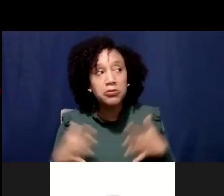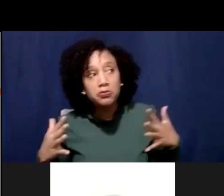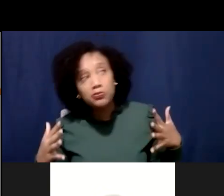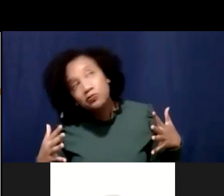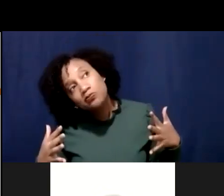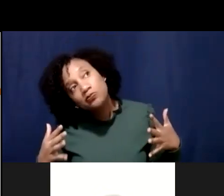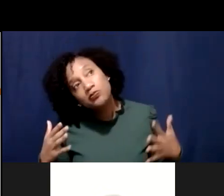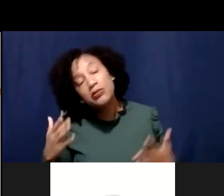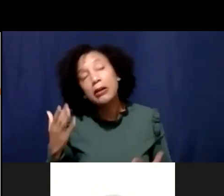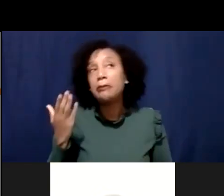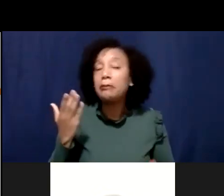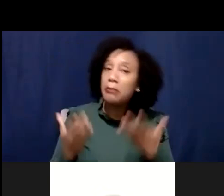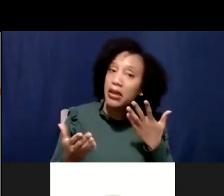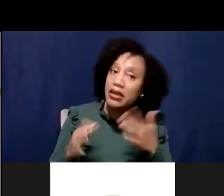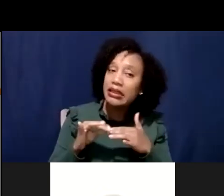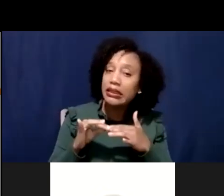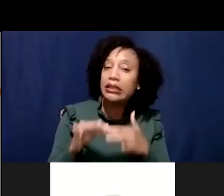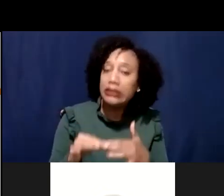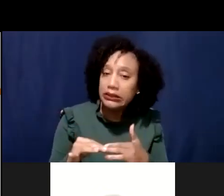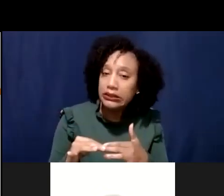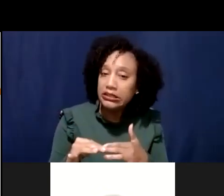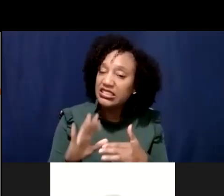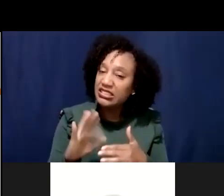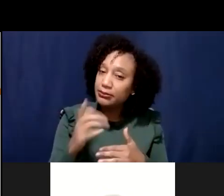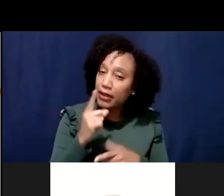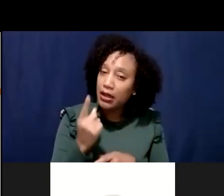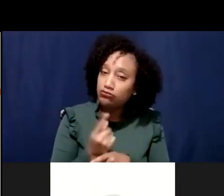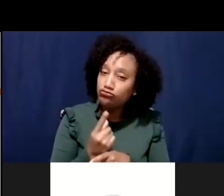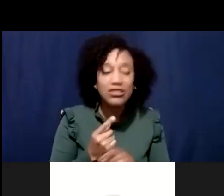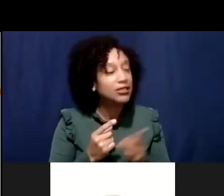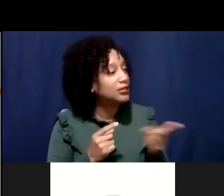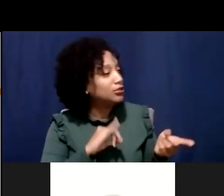may lead to that. Jovan, what would you say here?